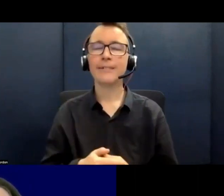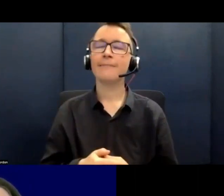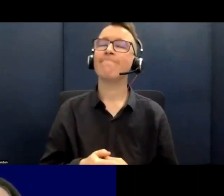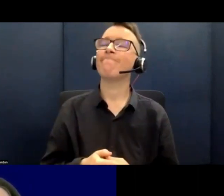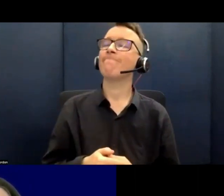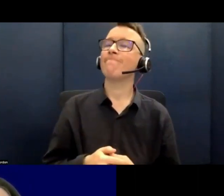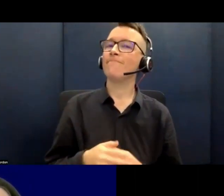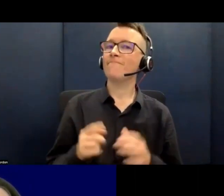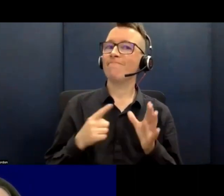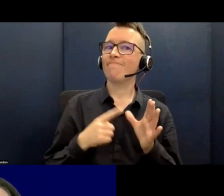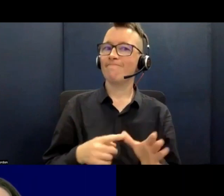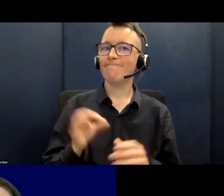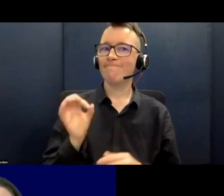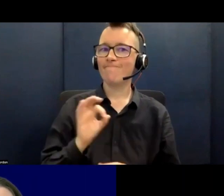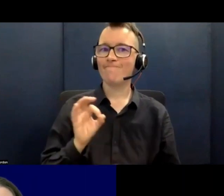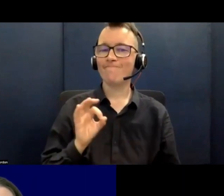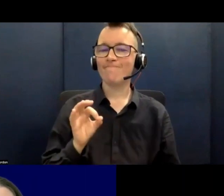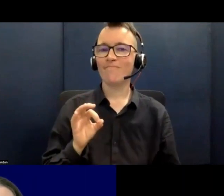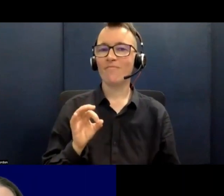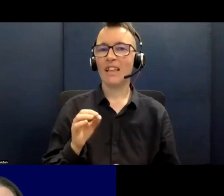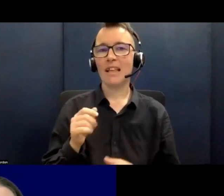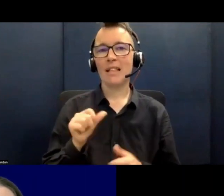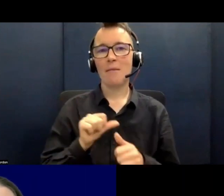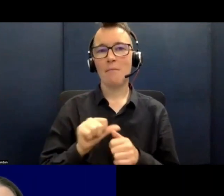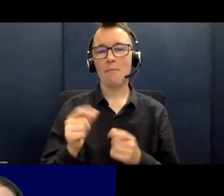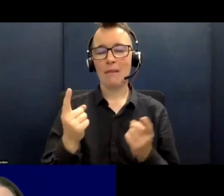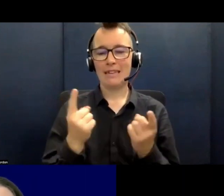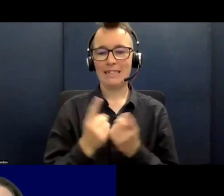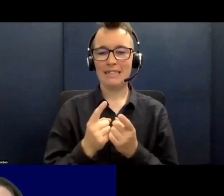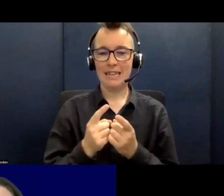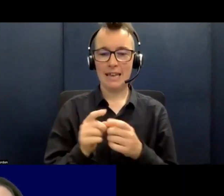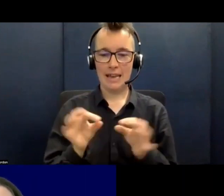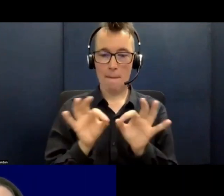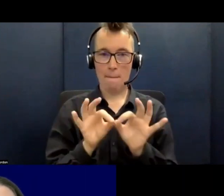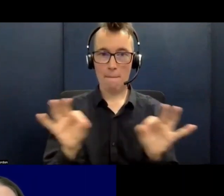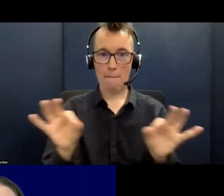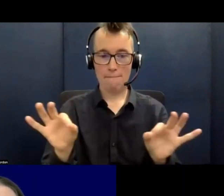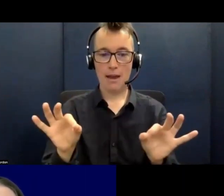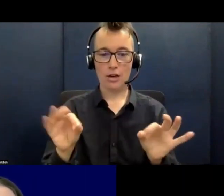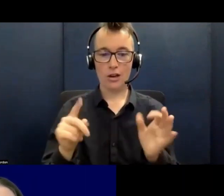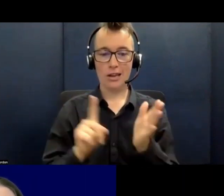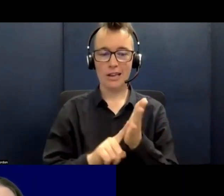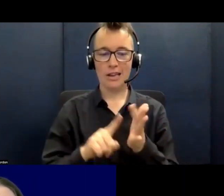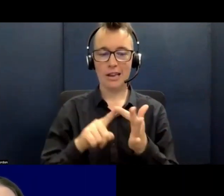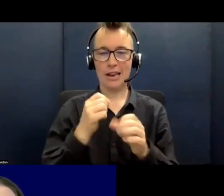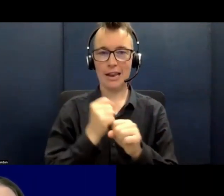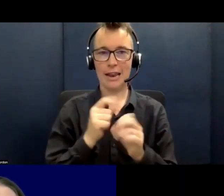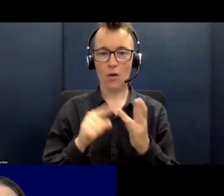is to actually measure the size of the lego block and what you could do is compare that to the scale